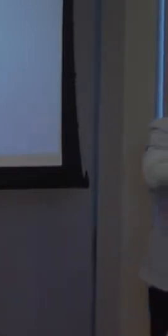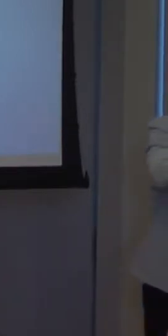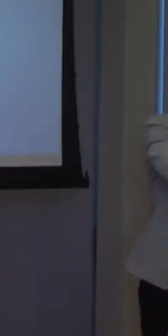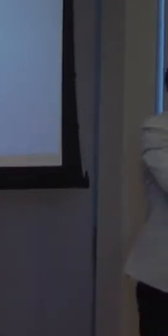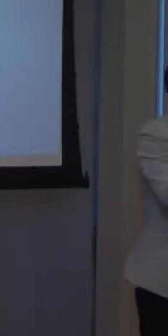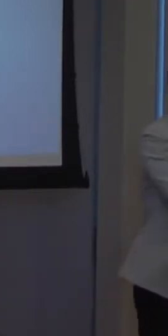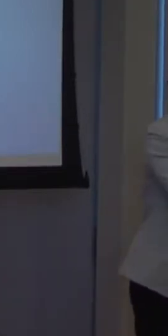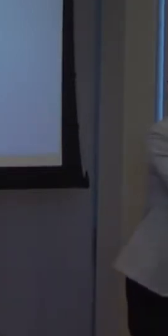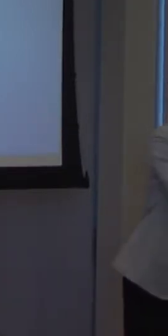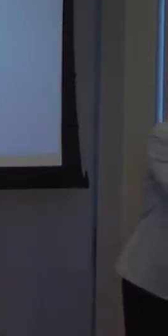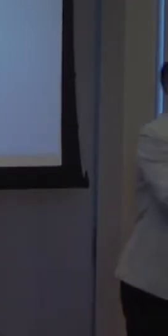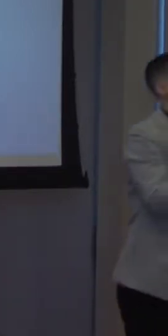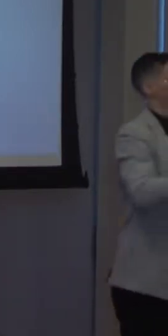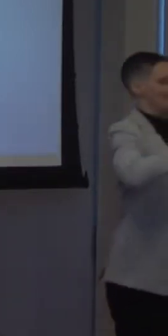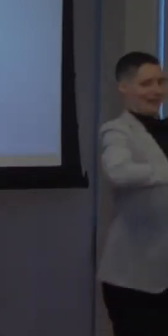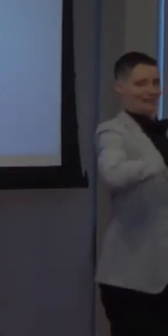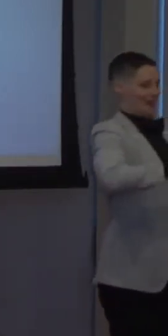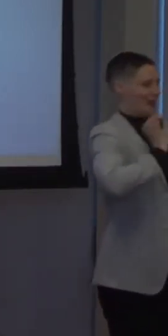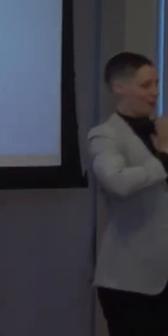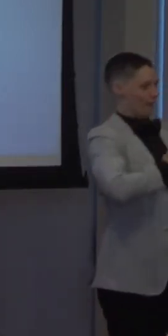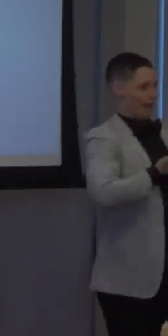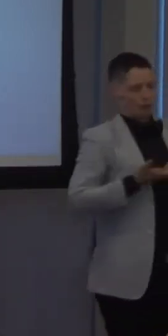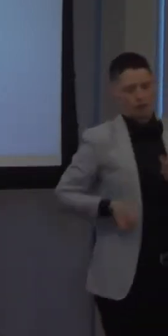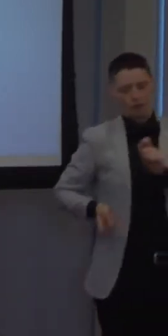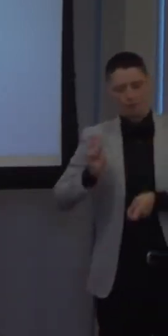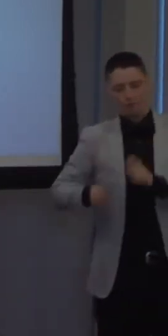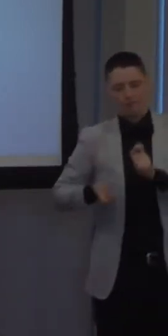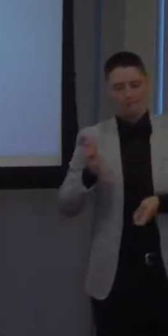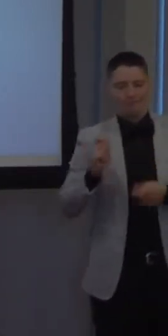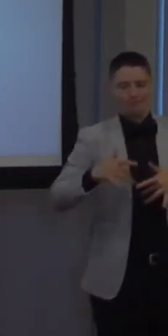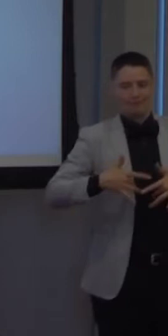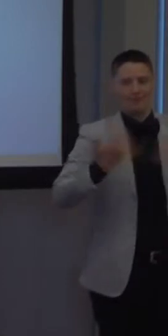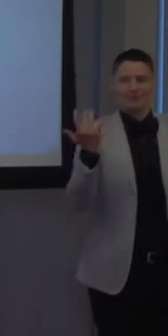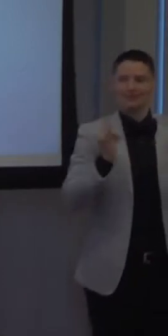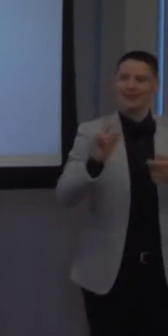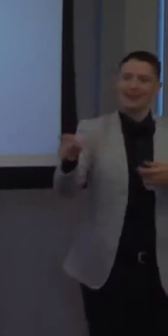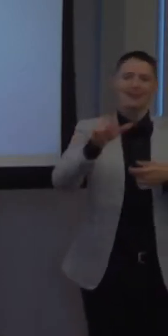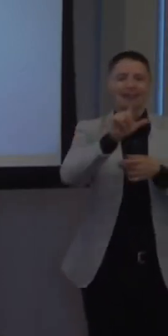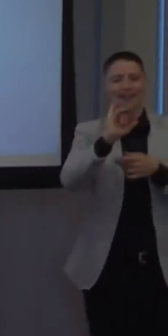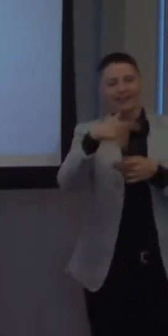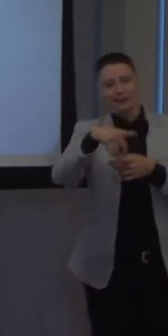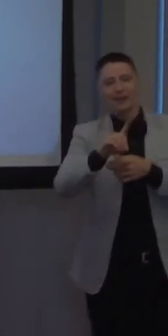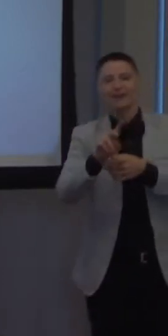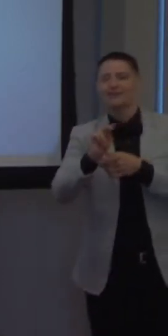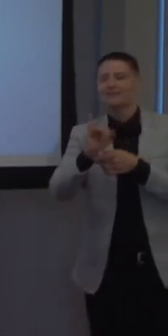then, kind of, see what their thoughts are, and if they want to give us feedback